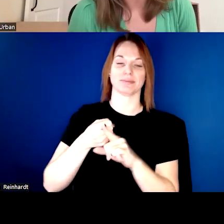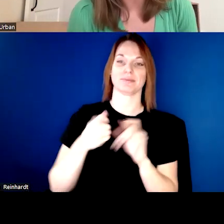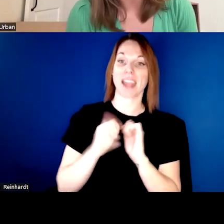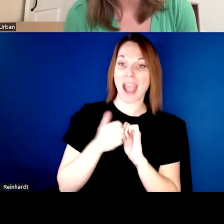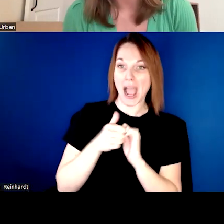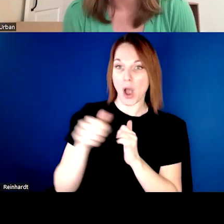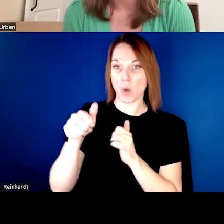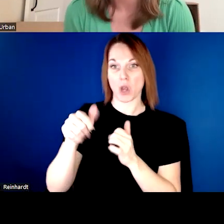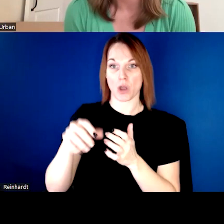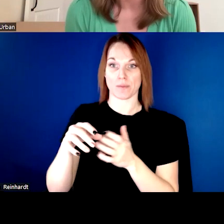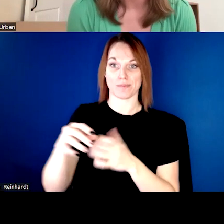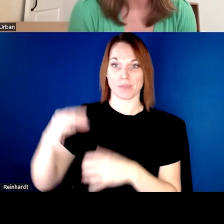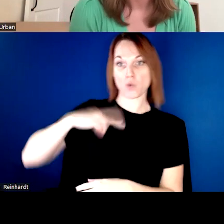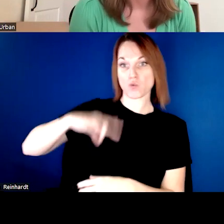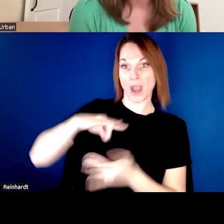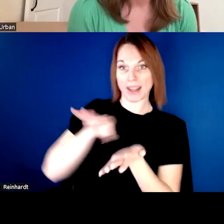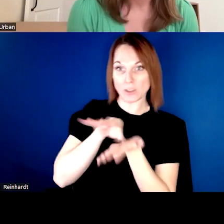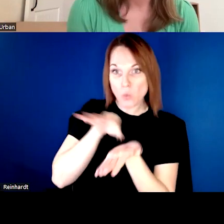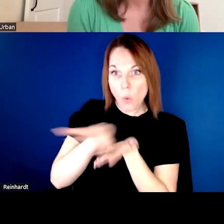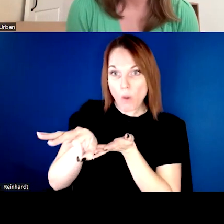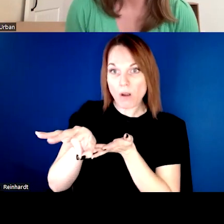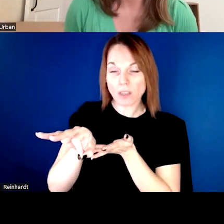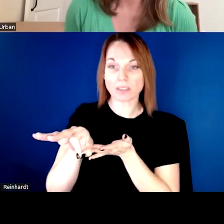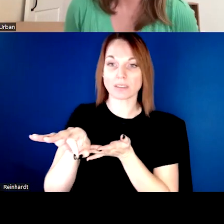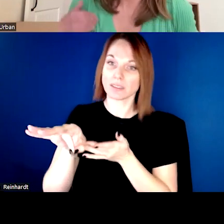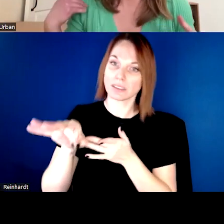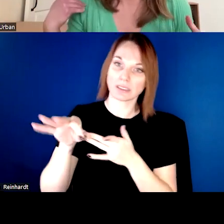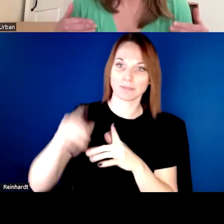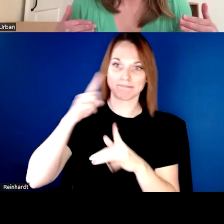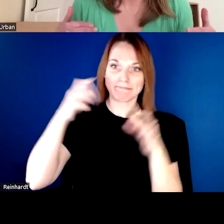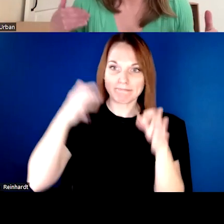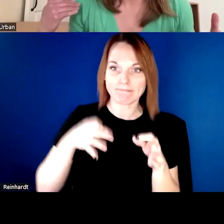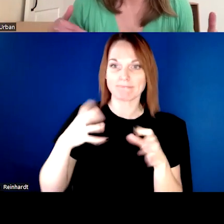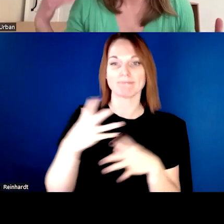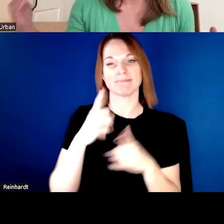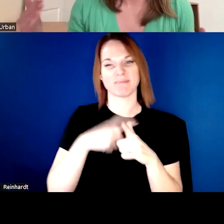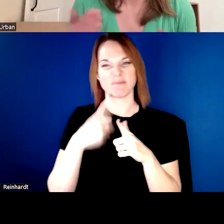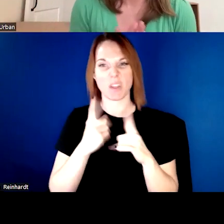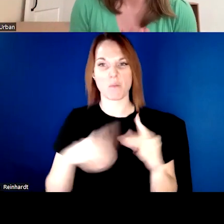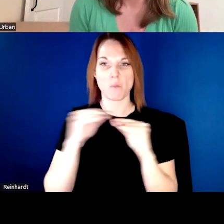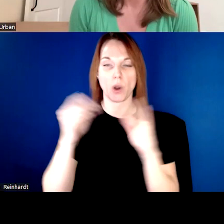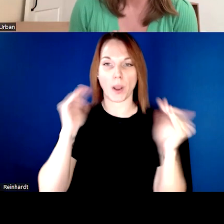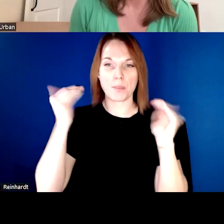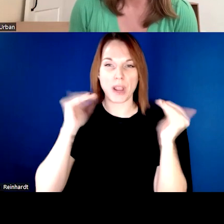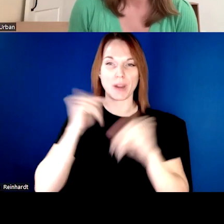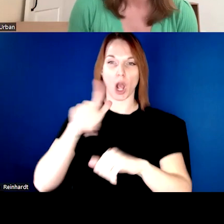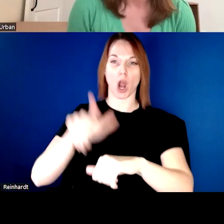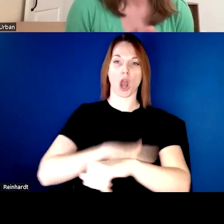are constructed and then more of like comparing very long-term debt obligations. So that could